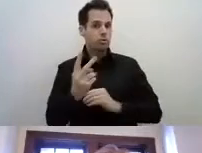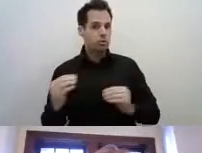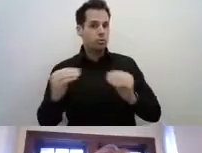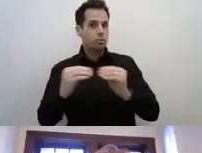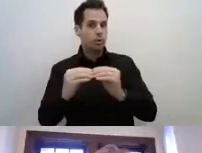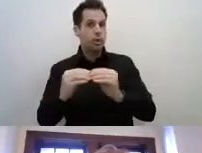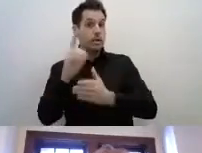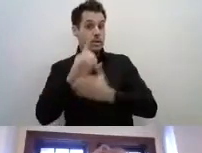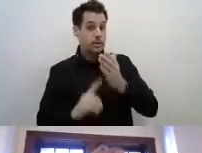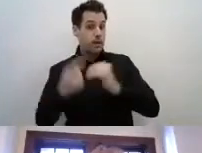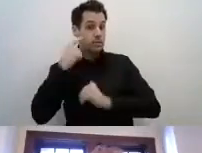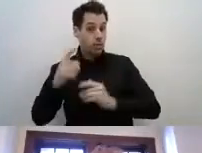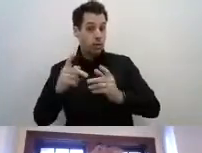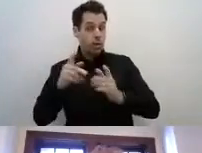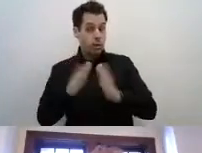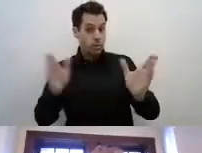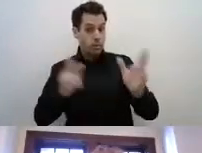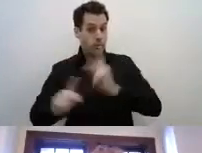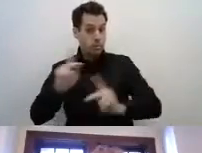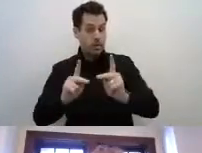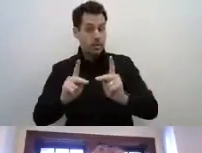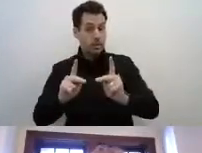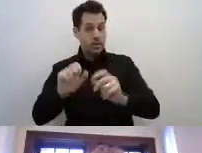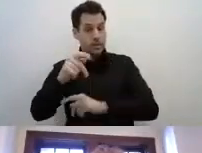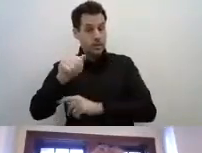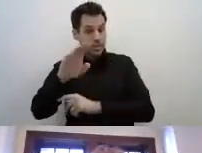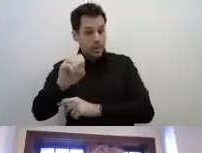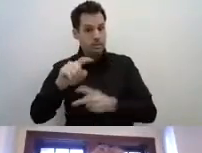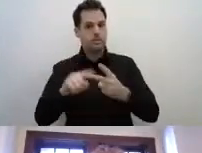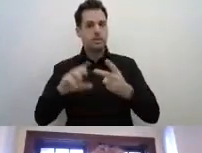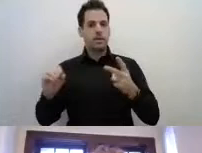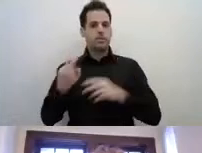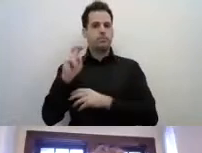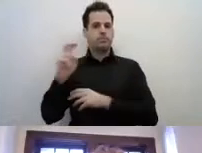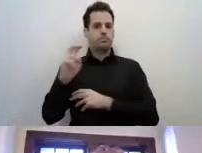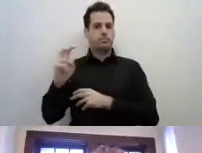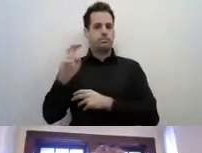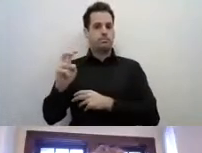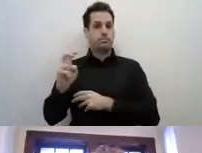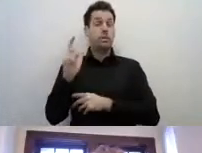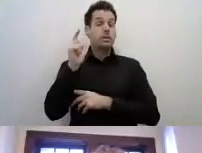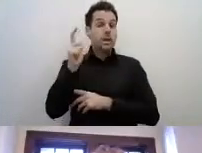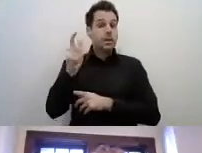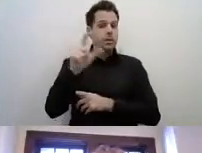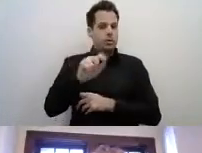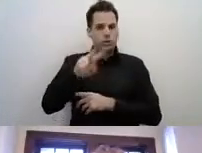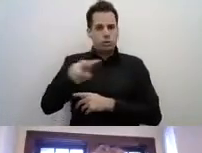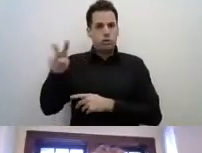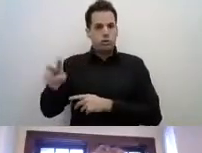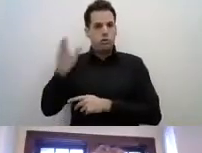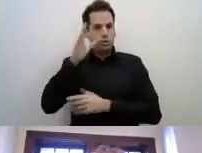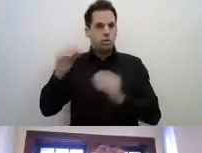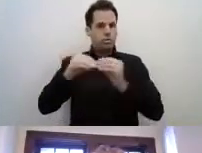of public spaces and transportation for public consultation later in 2022 i also wish to thank